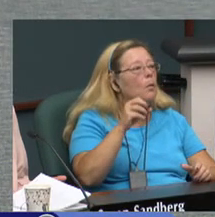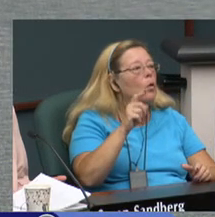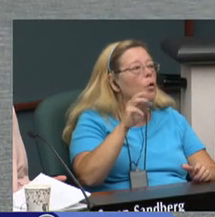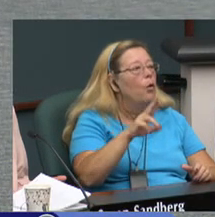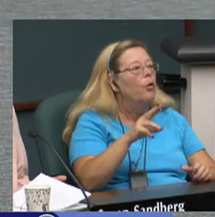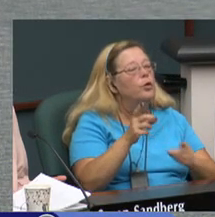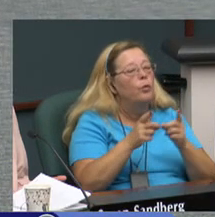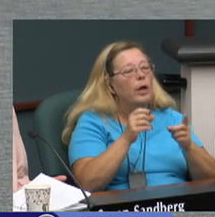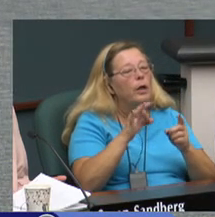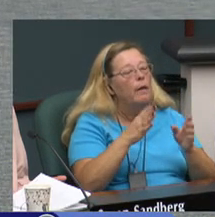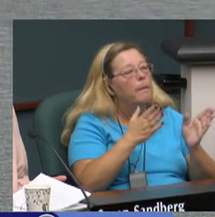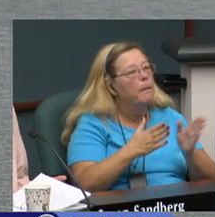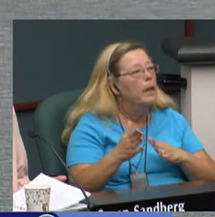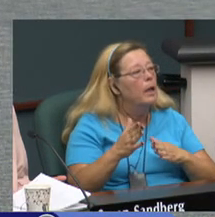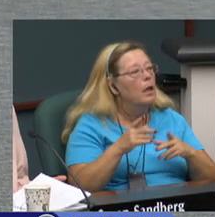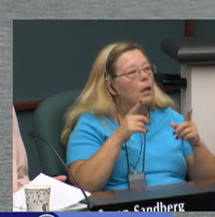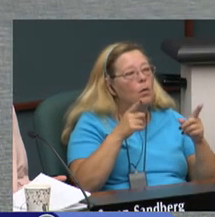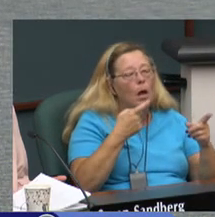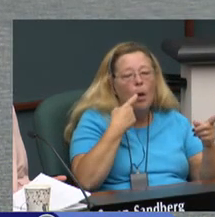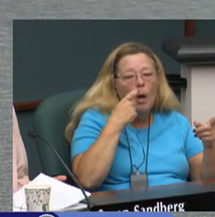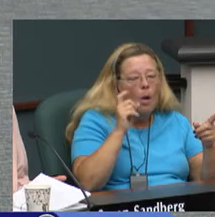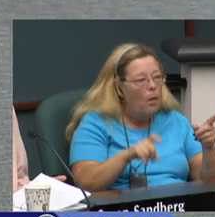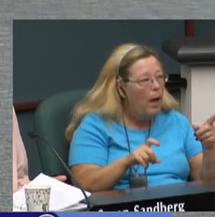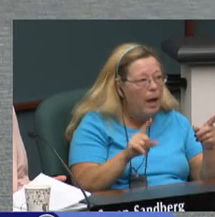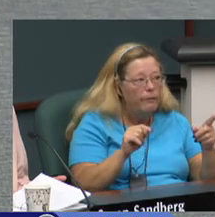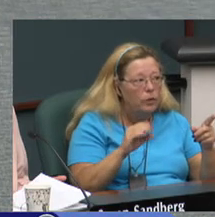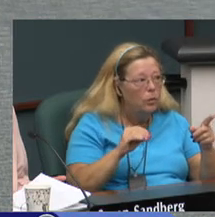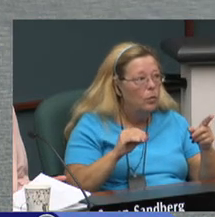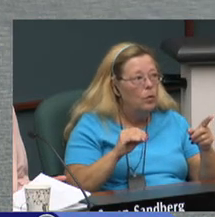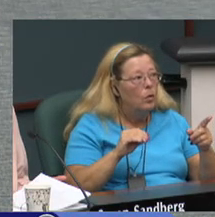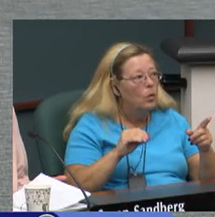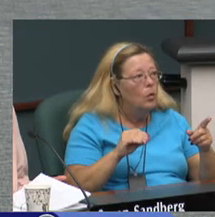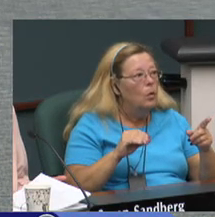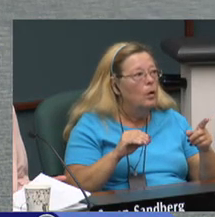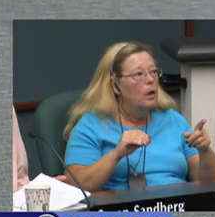high they don't have to they don't they don't have to so the payment in lieu